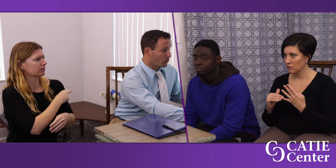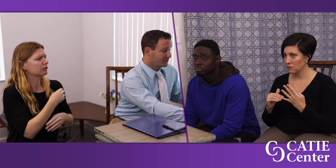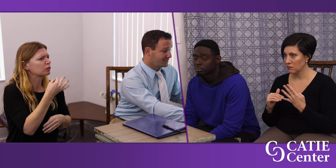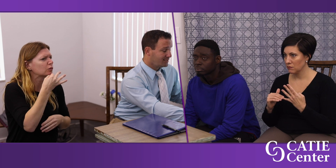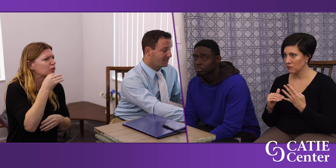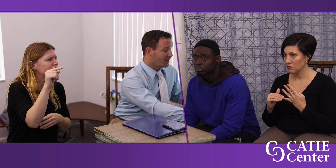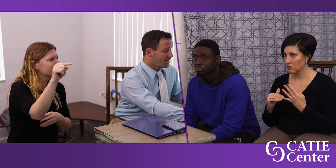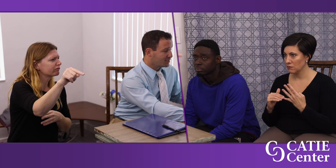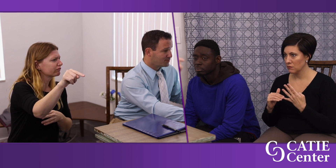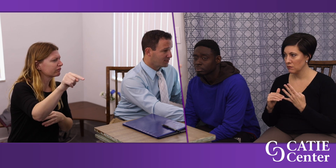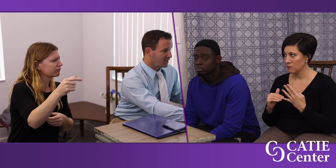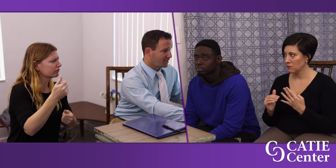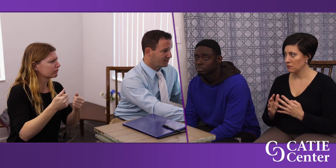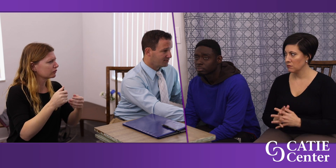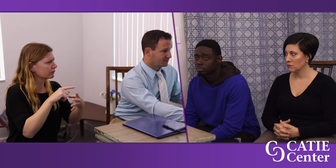or D) a hospital ahead.